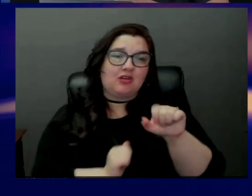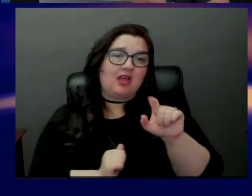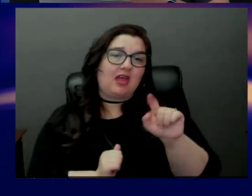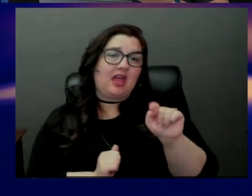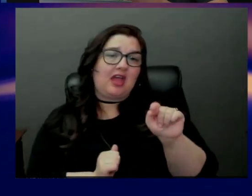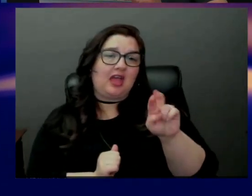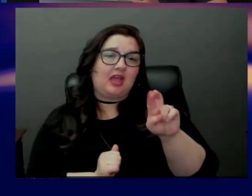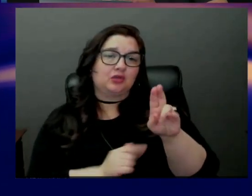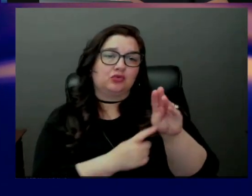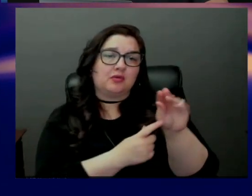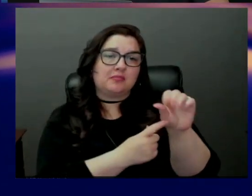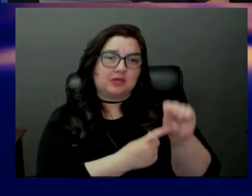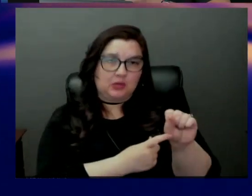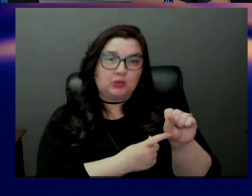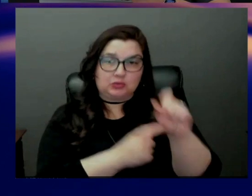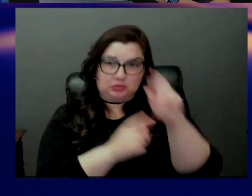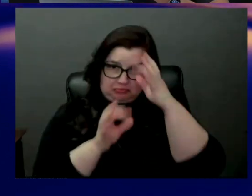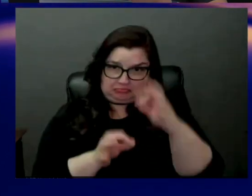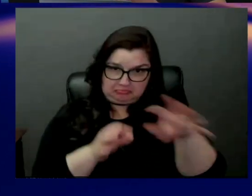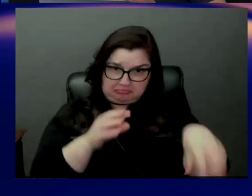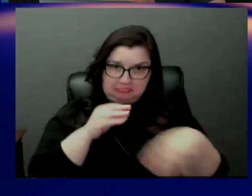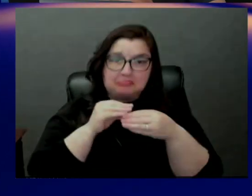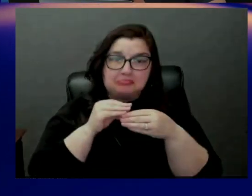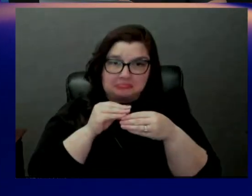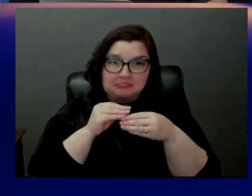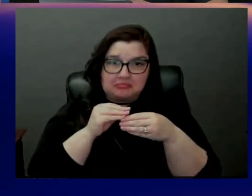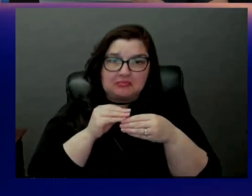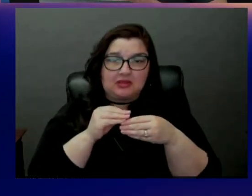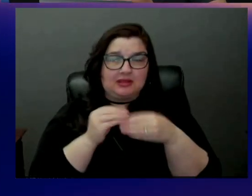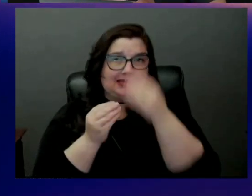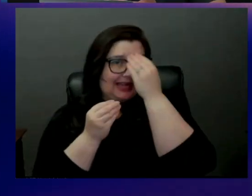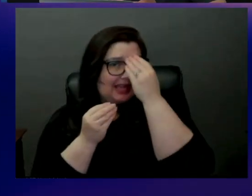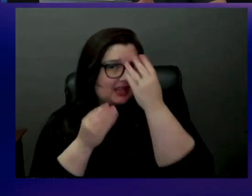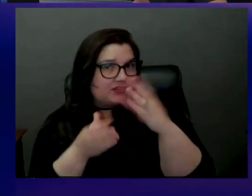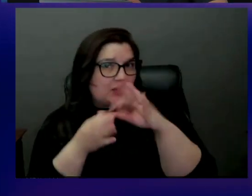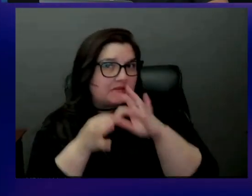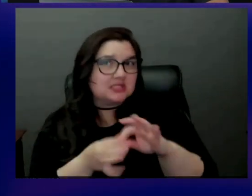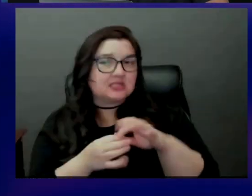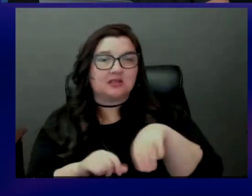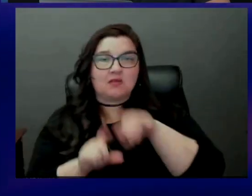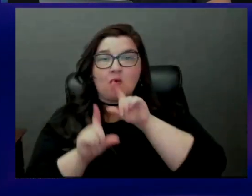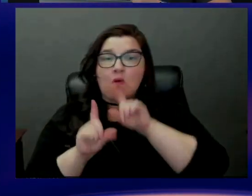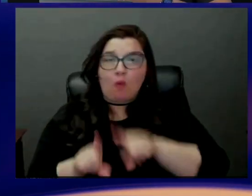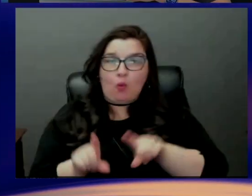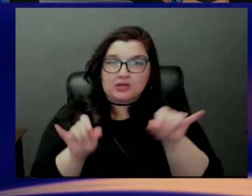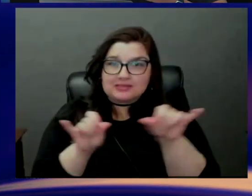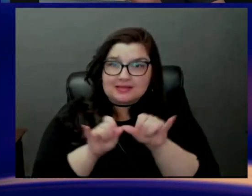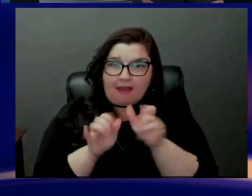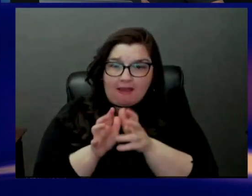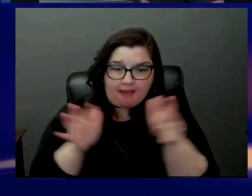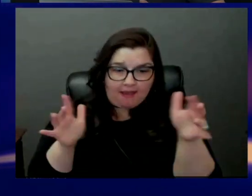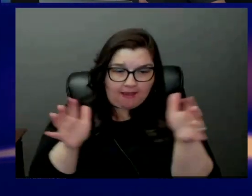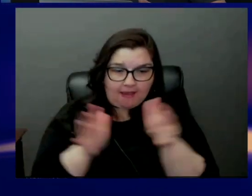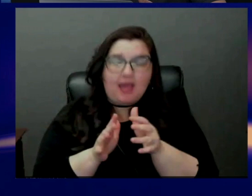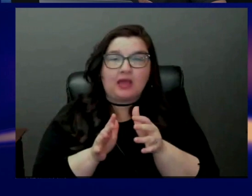So if you want to put in information about the order size, for example, or which region or country they might be